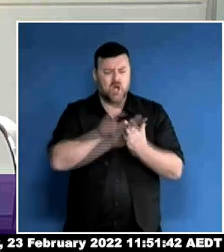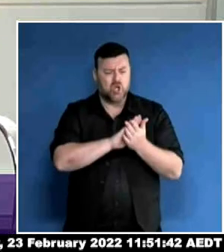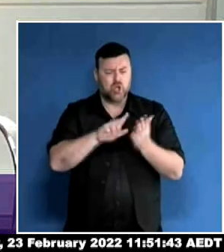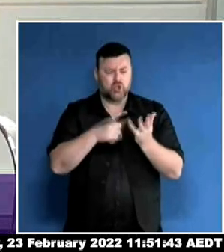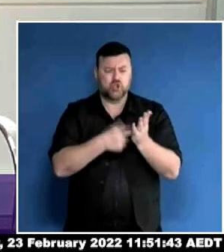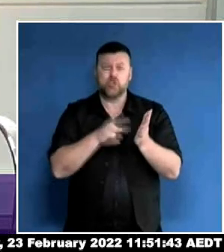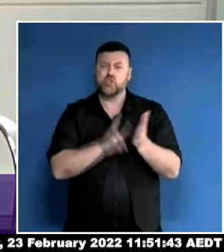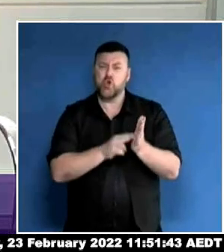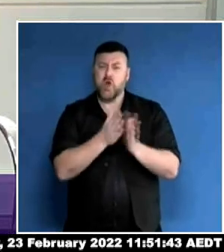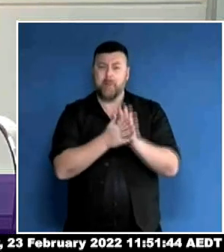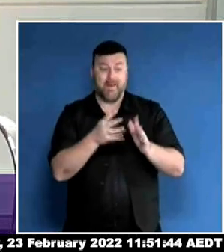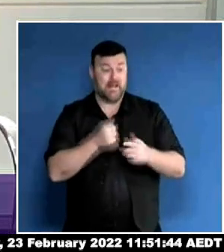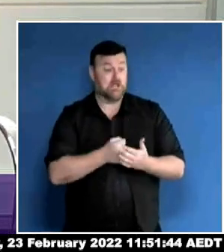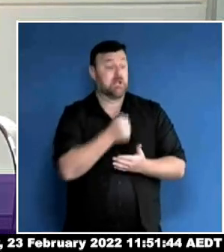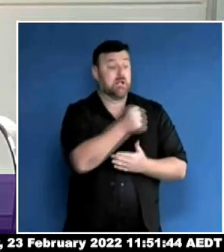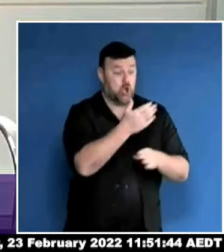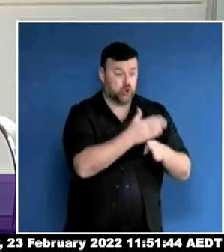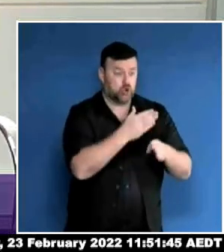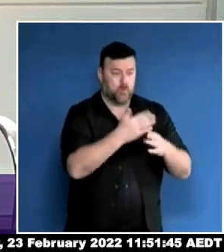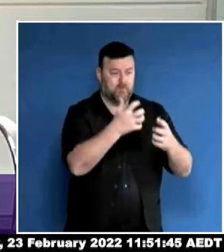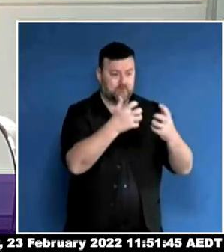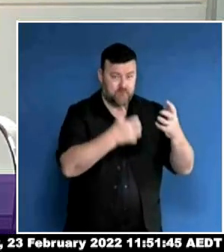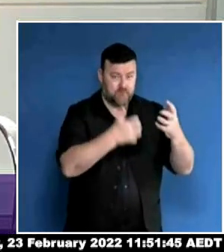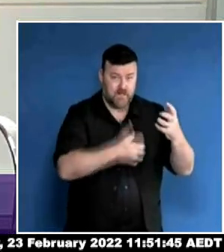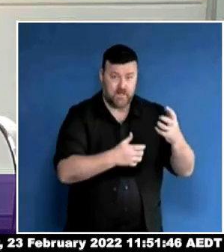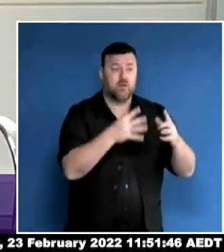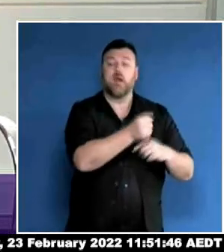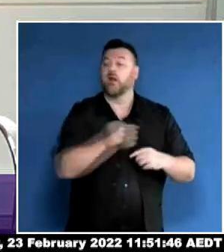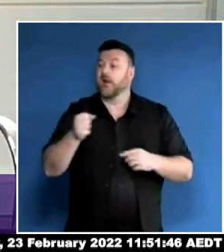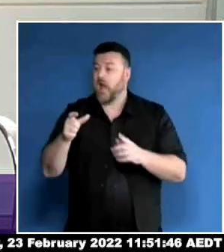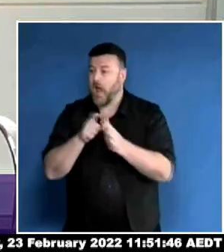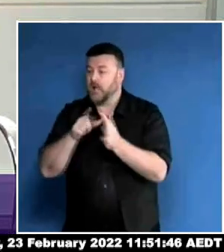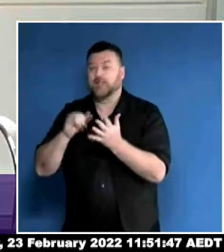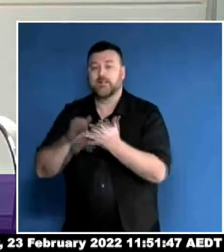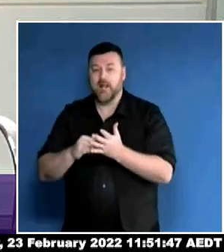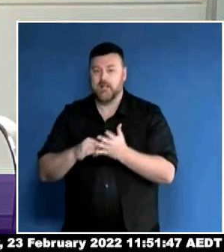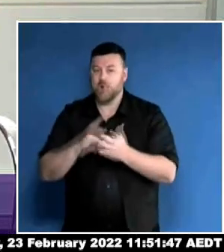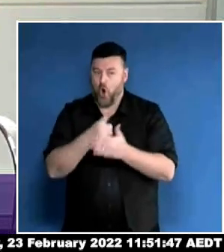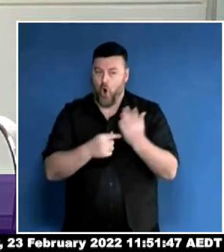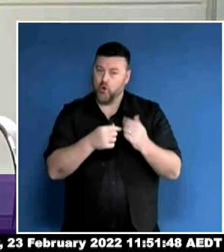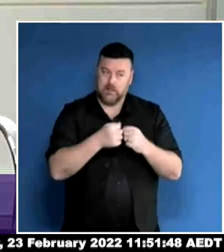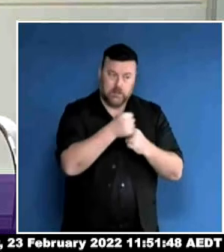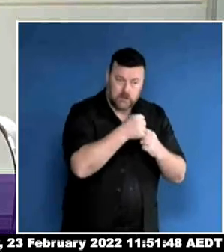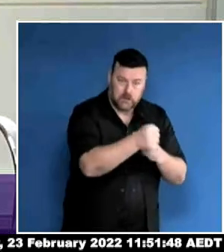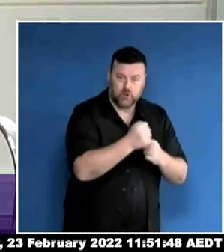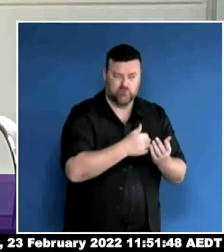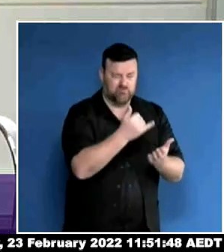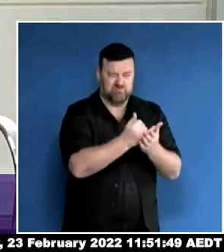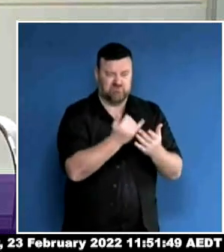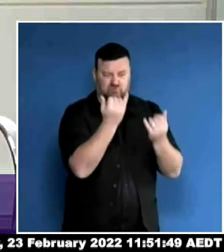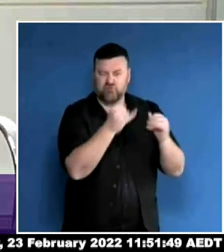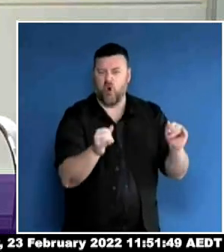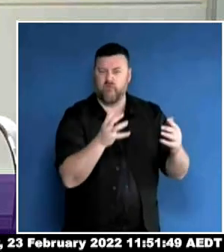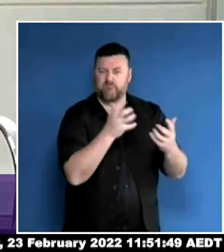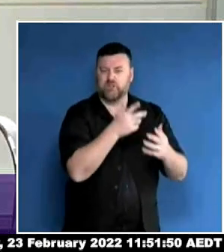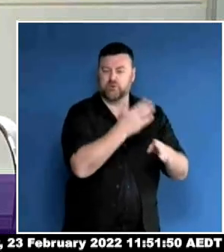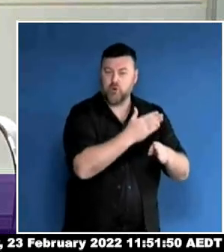system but being shuffled from DES after DES after DES when they just, you know, can't work these people out. They don't know what to do with them, I suppose, would be the